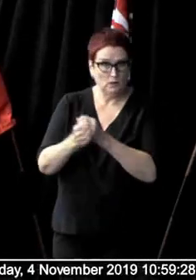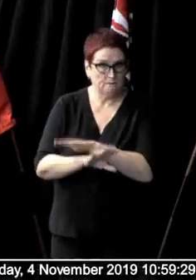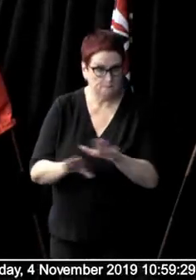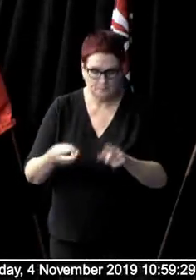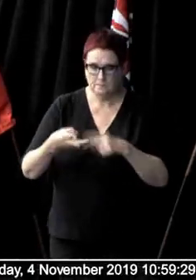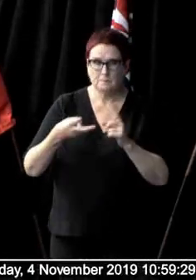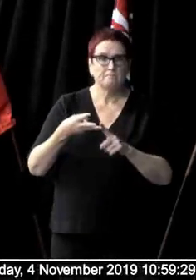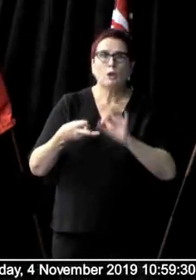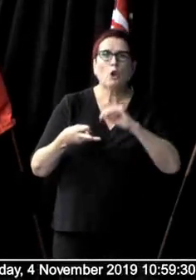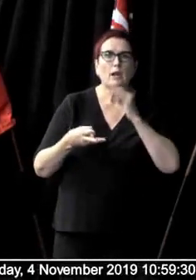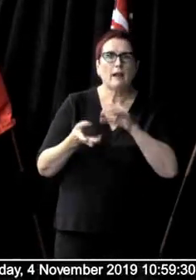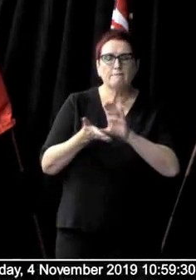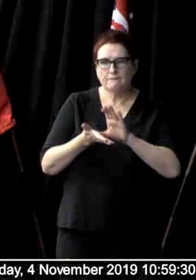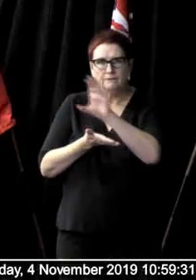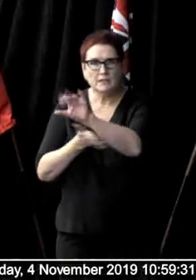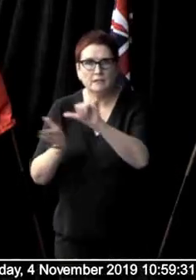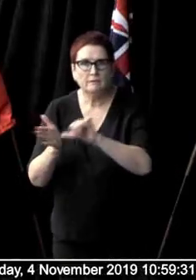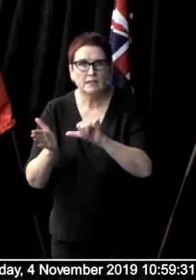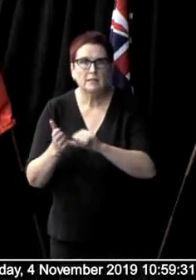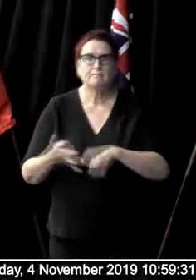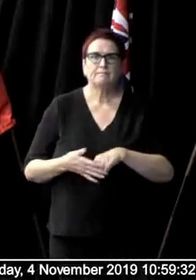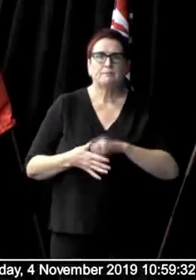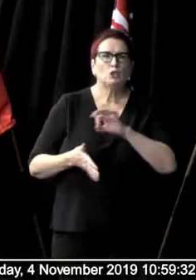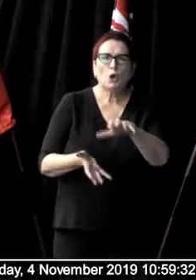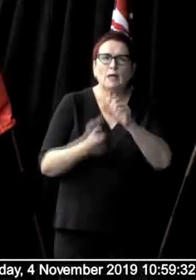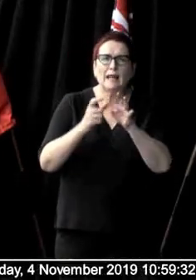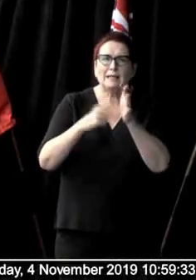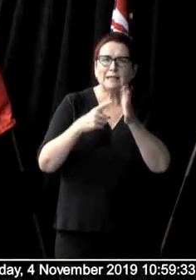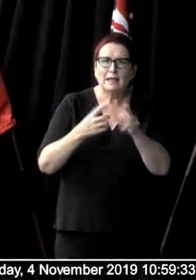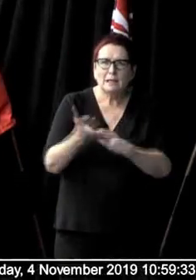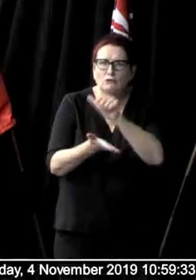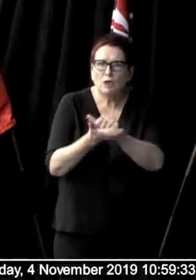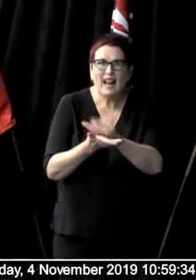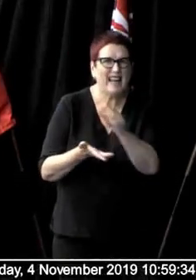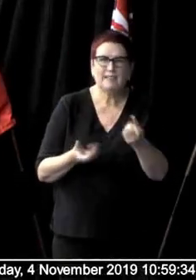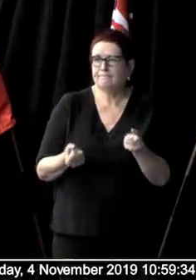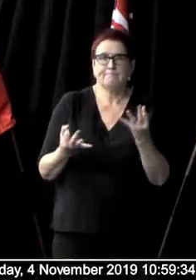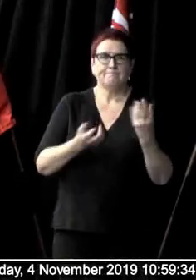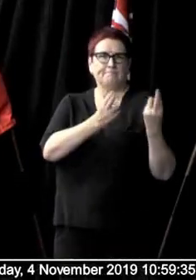funding, flaws in data collection, and a lack of accountability and transparency.